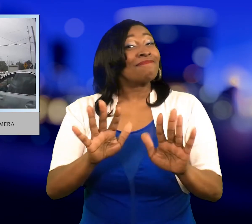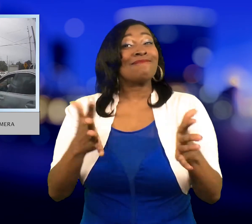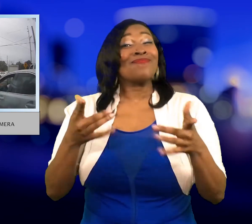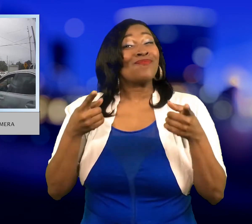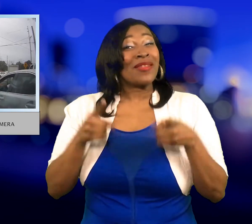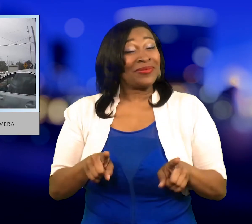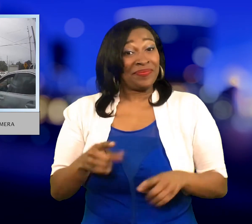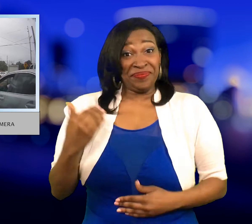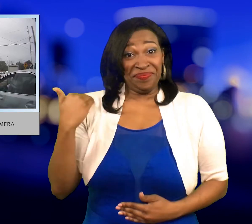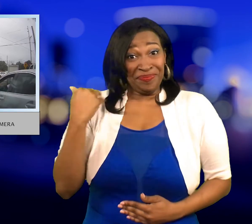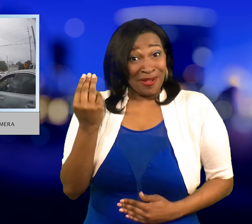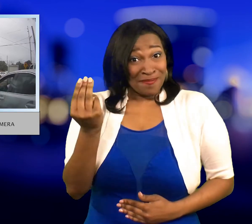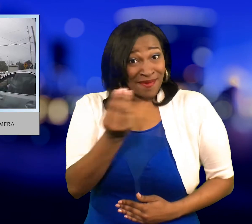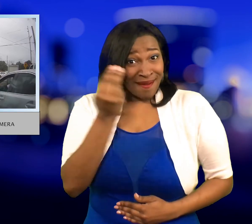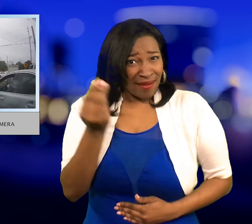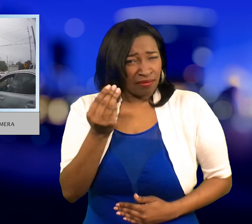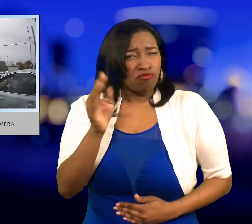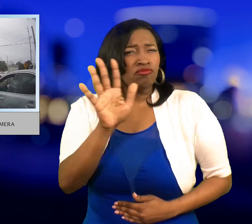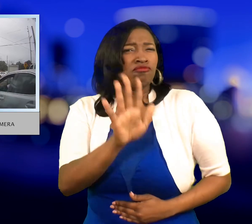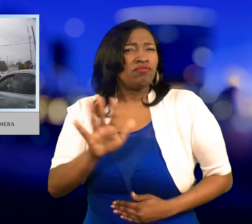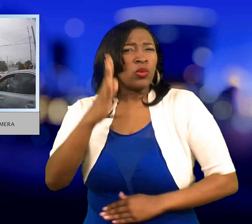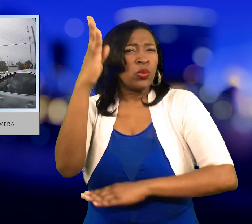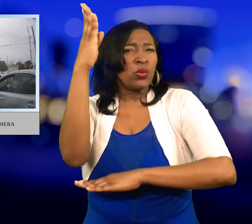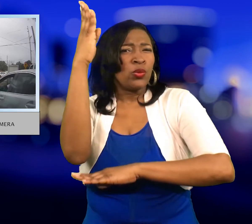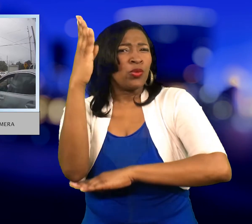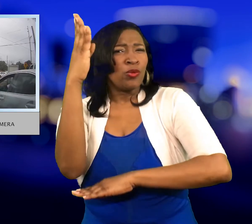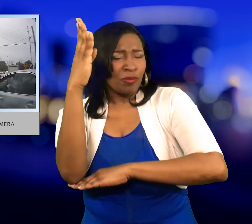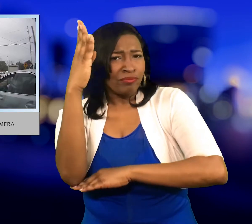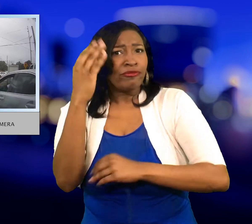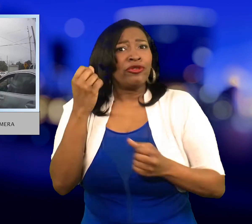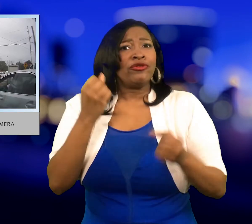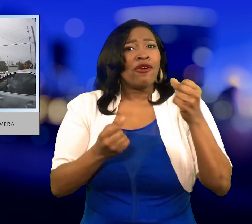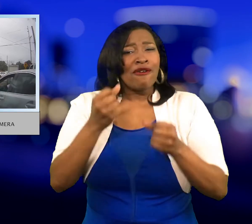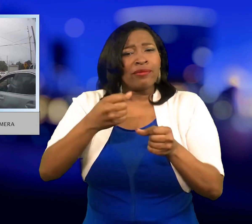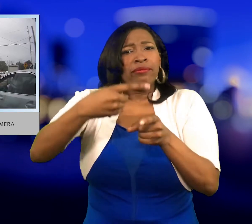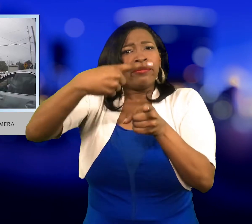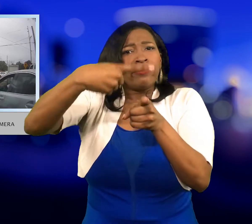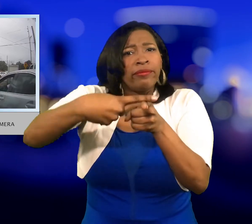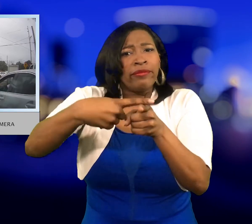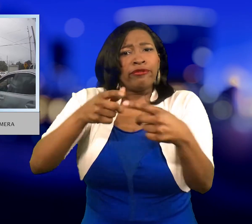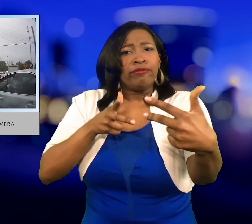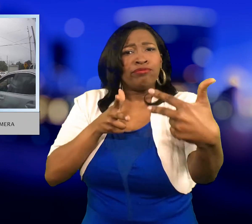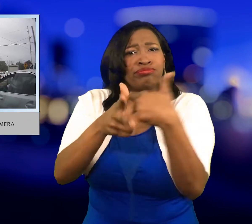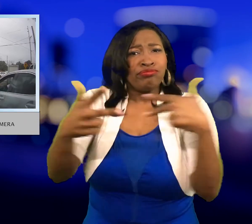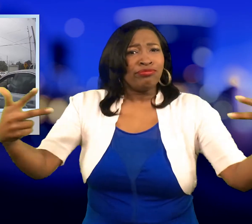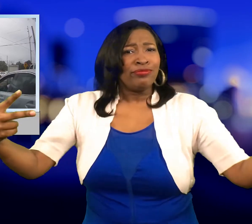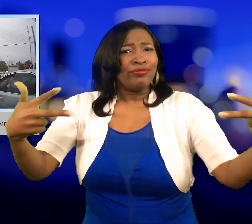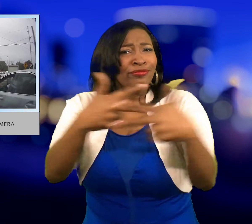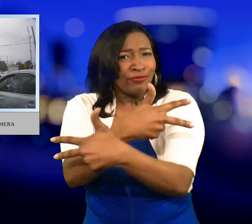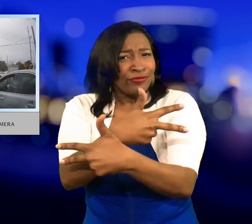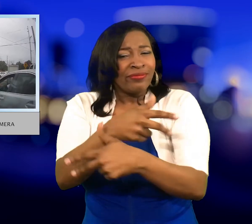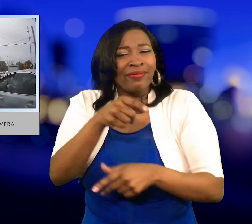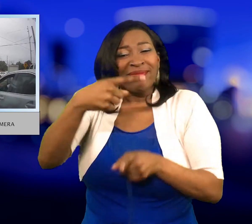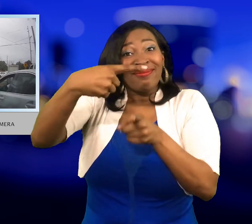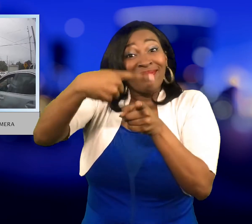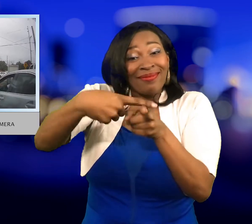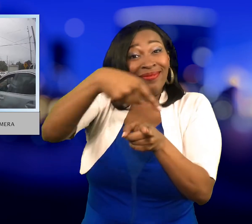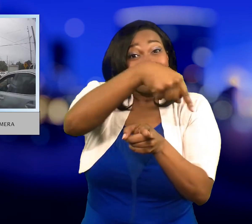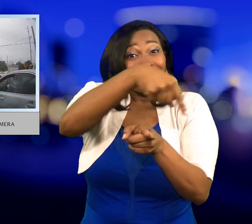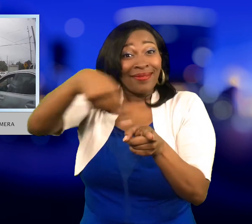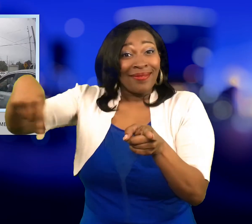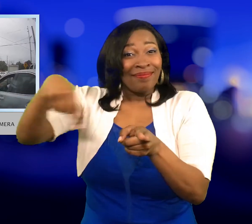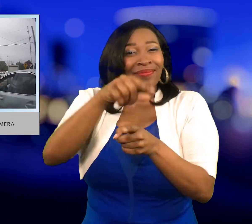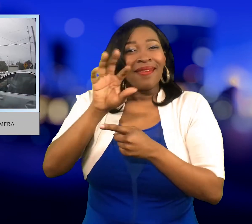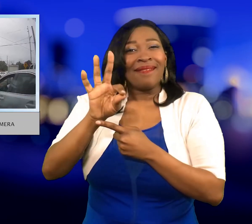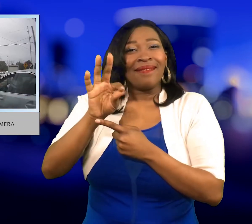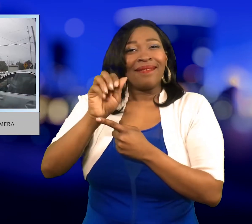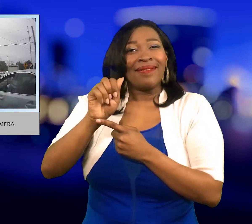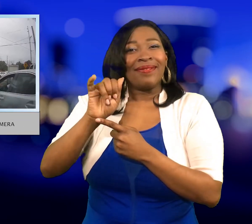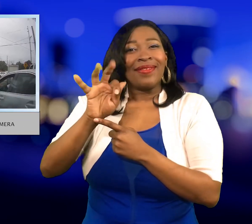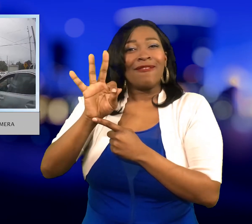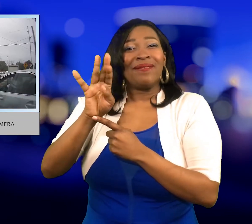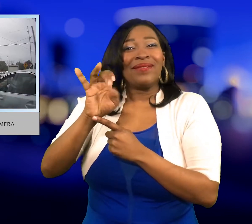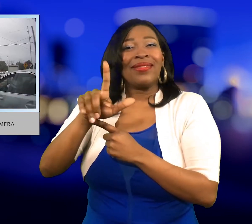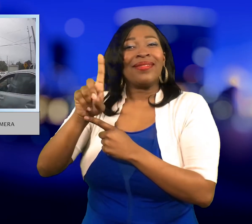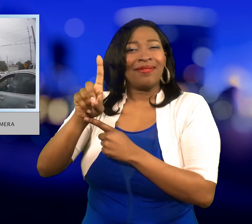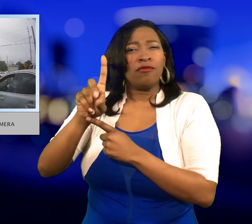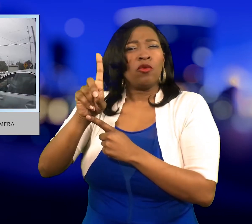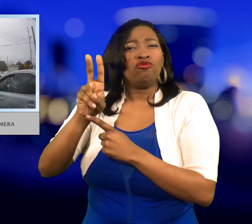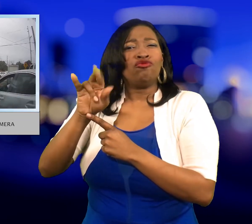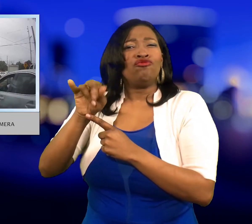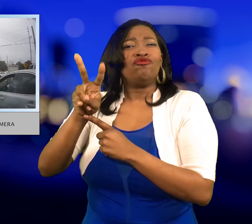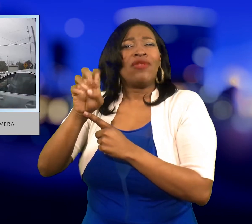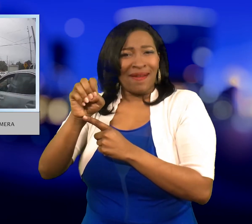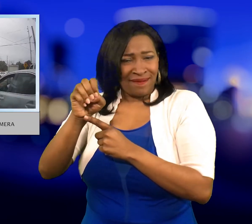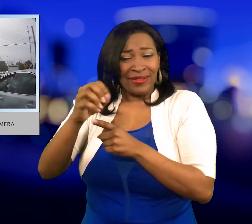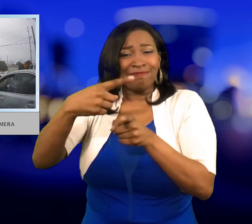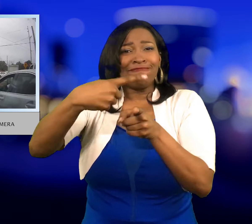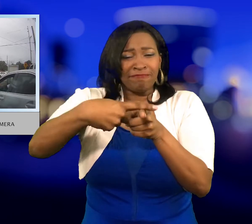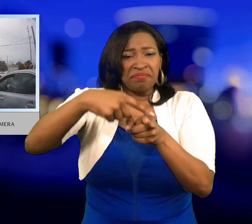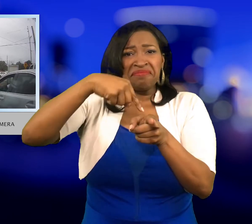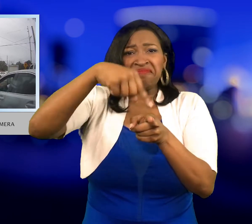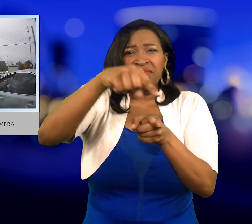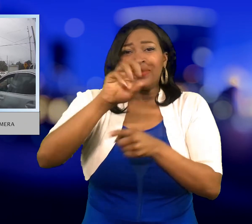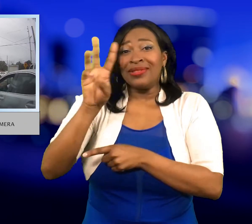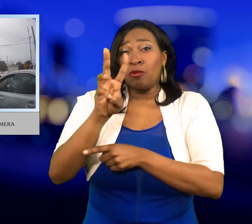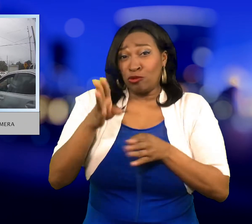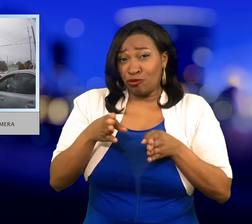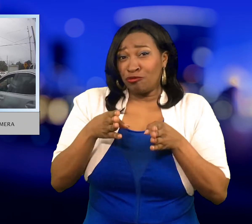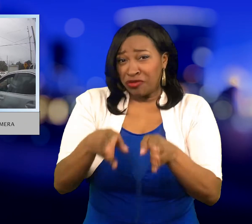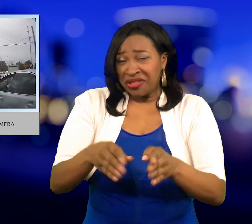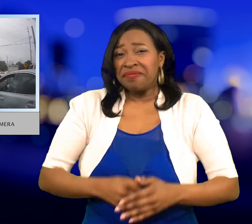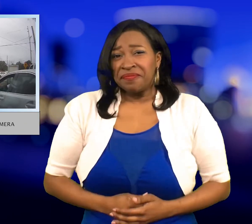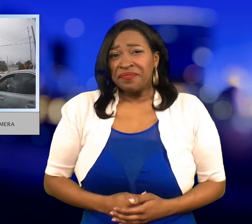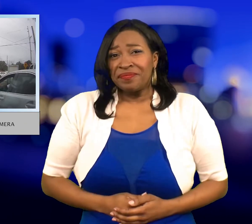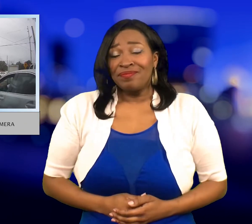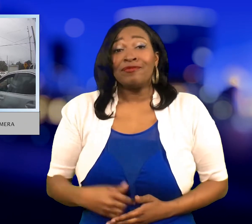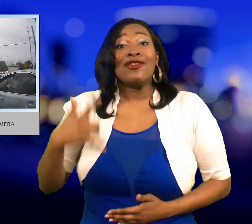It happened around noon on Monday at the intersection of Fairfield Drive and W Street.